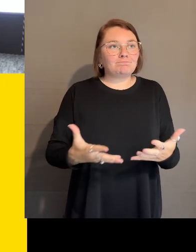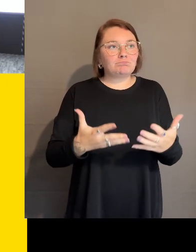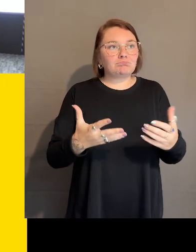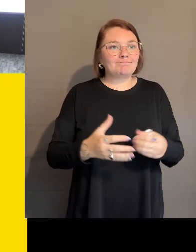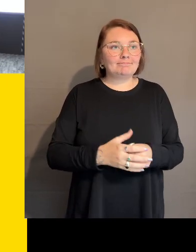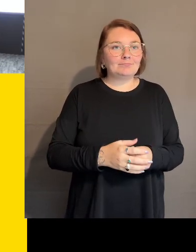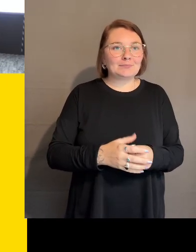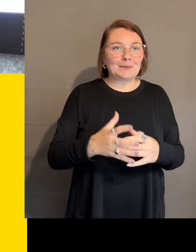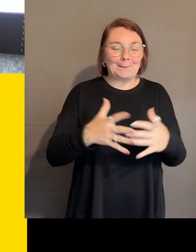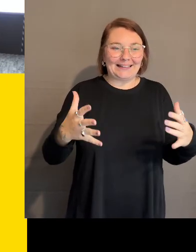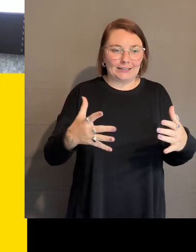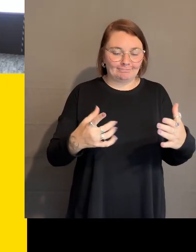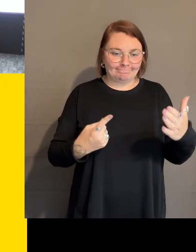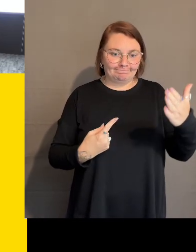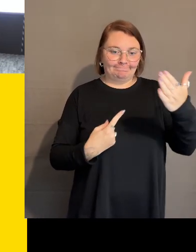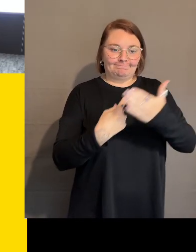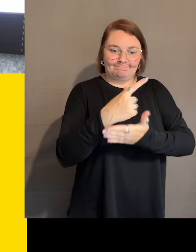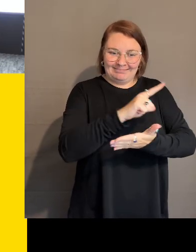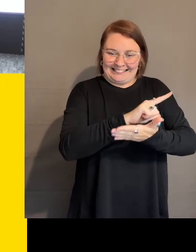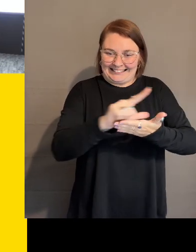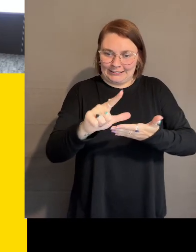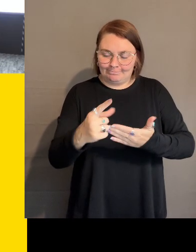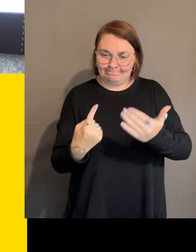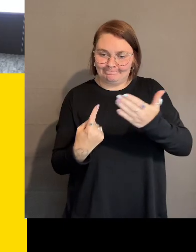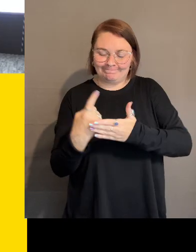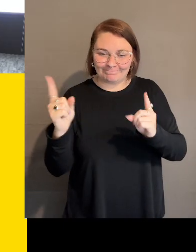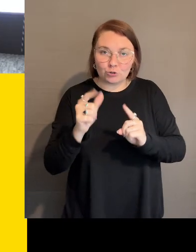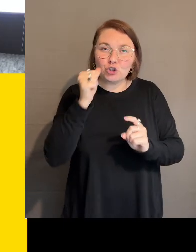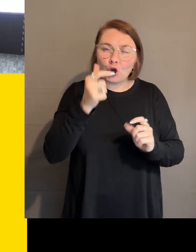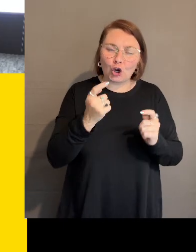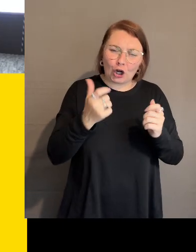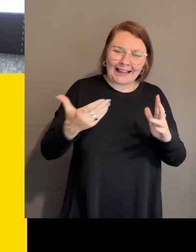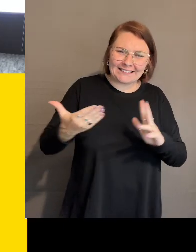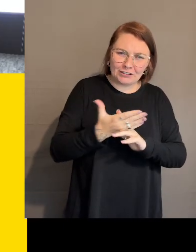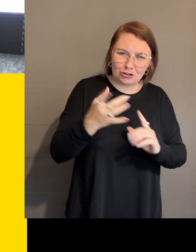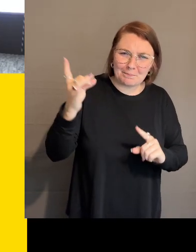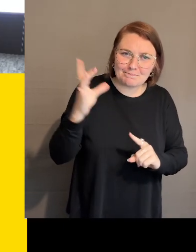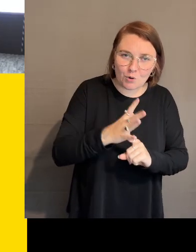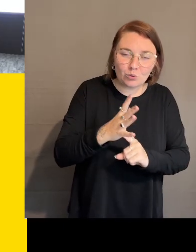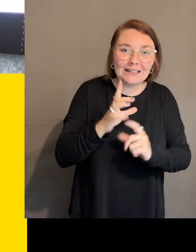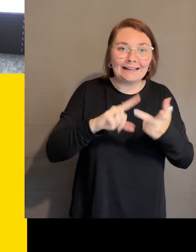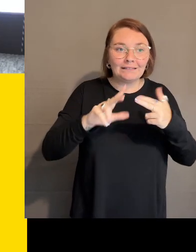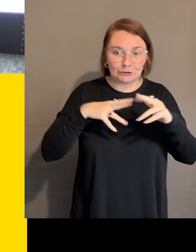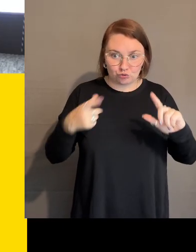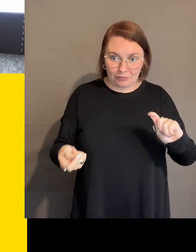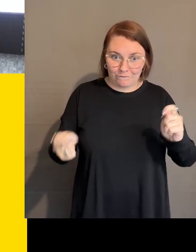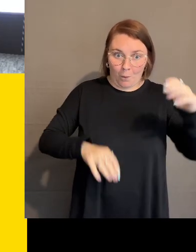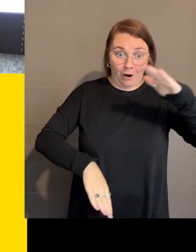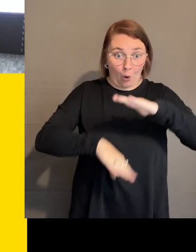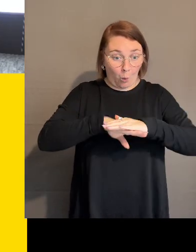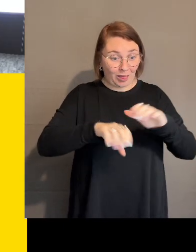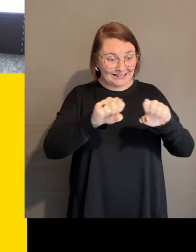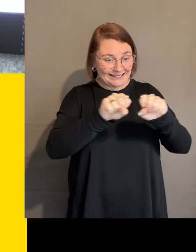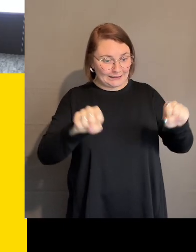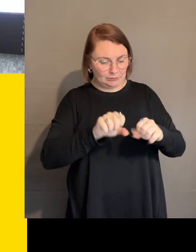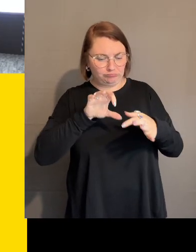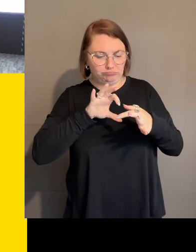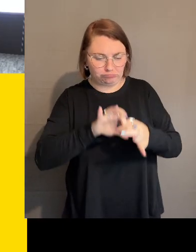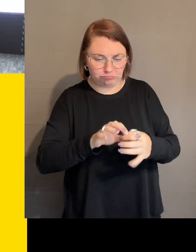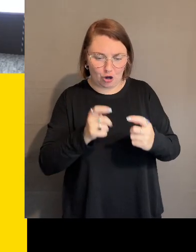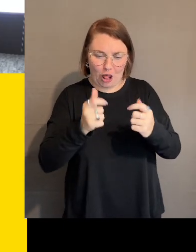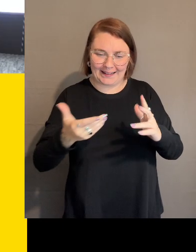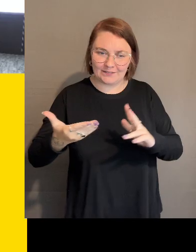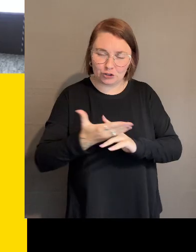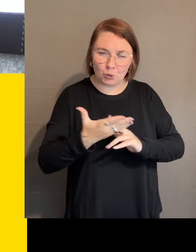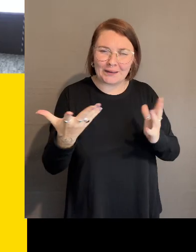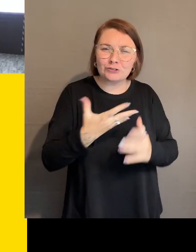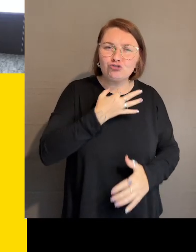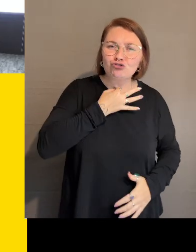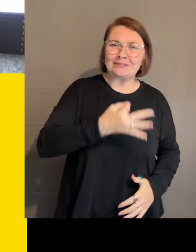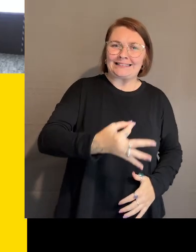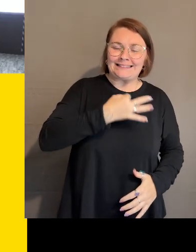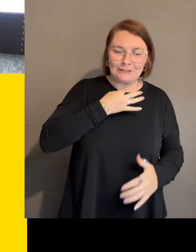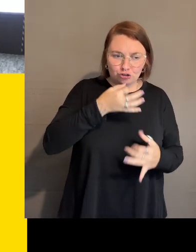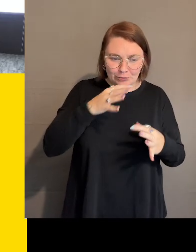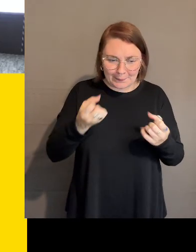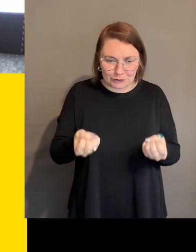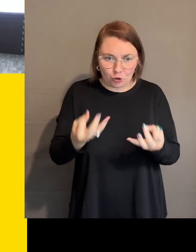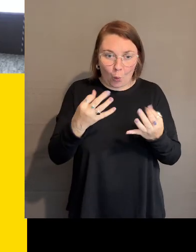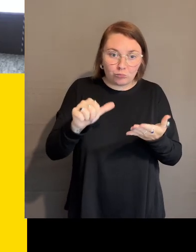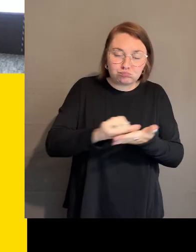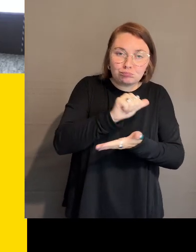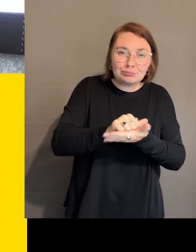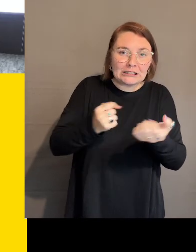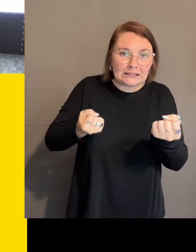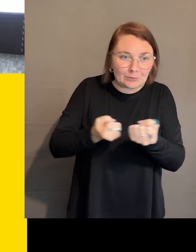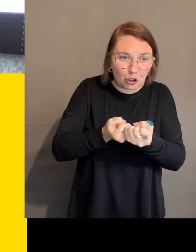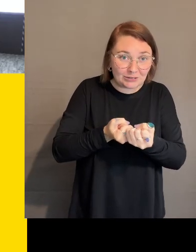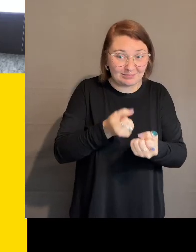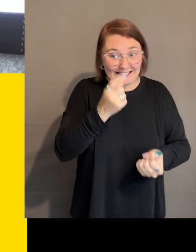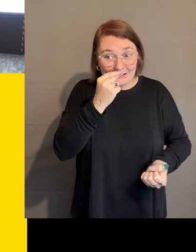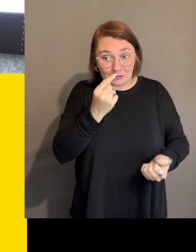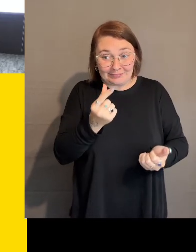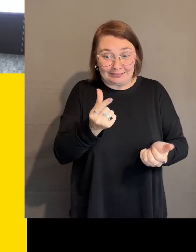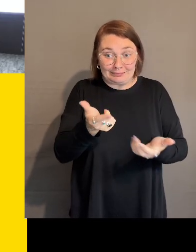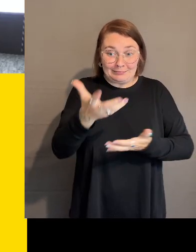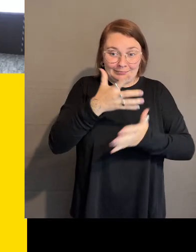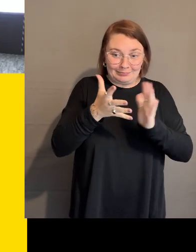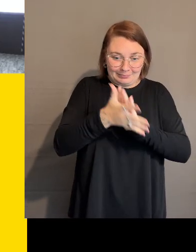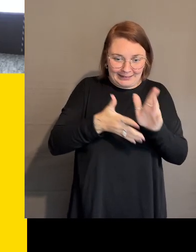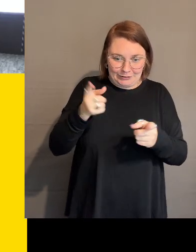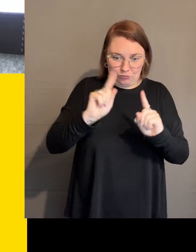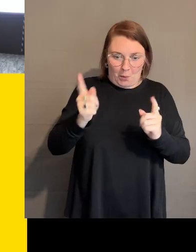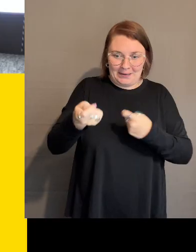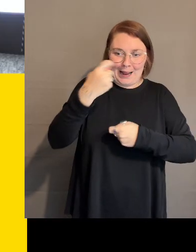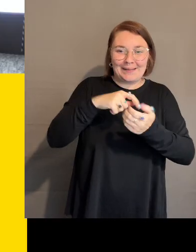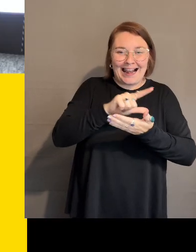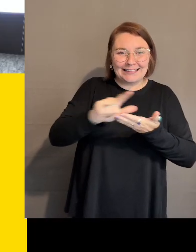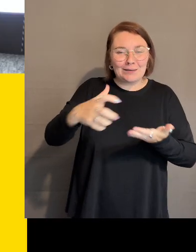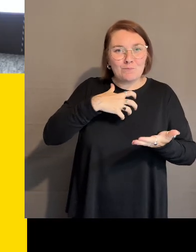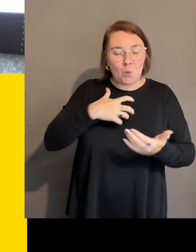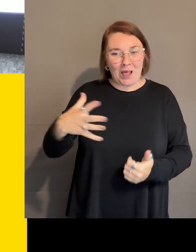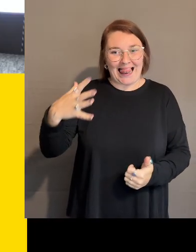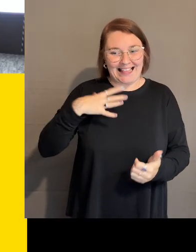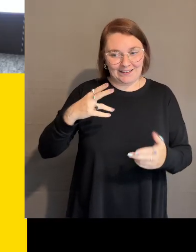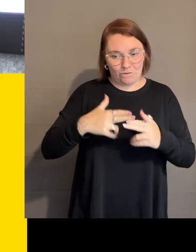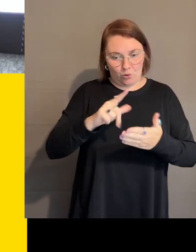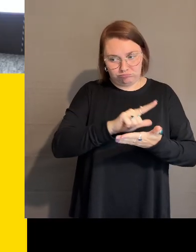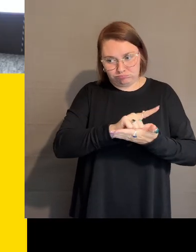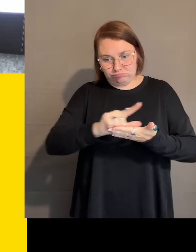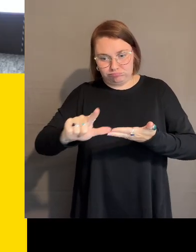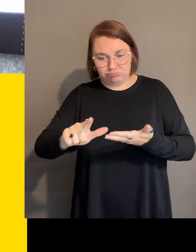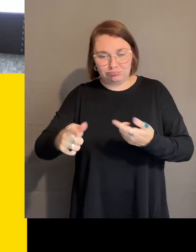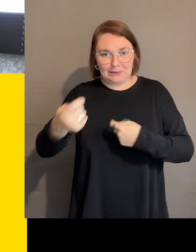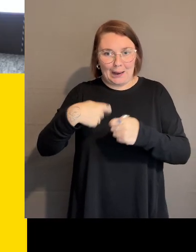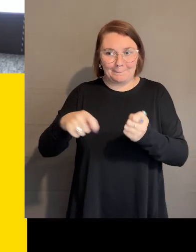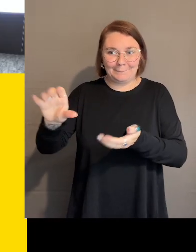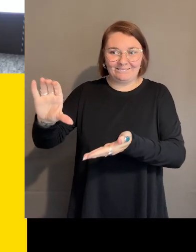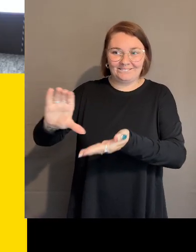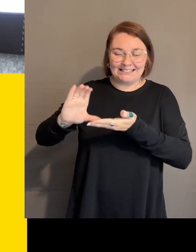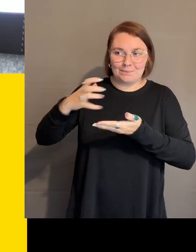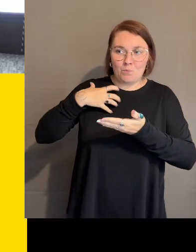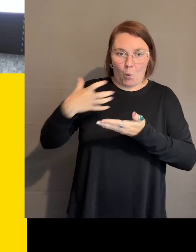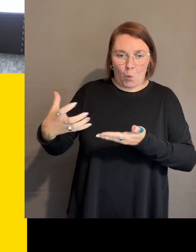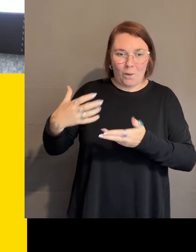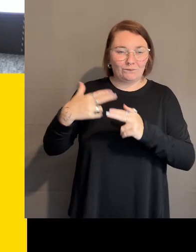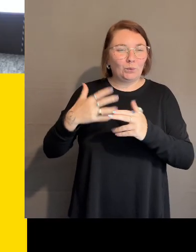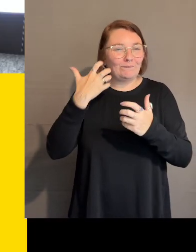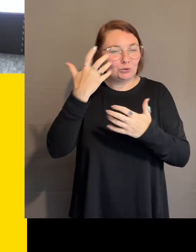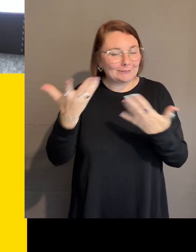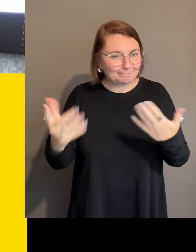it comes with big consequences, right? So, we know that early intervention is important. If we're going to reform a whole system around early intervention, is there a risk that those kids don't get appropriate supports now, which potentially then means they have greater, kind of, needs for downstream funding in the future?